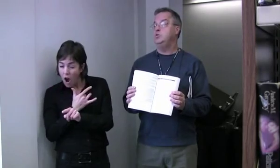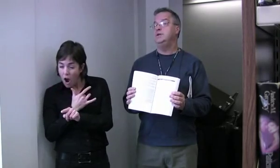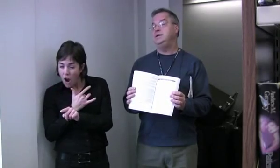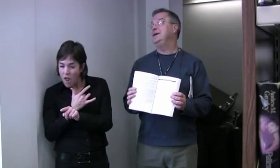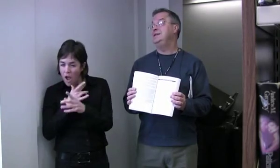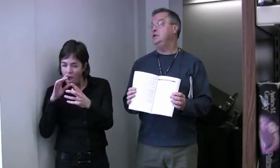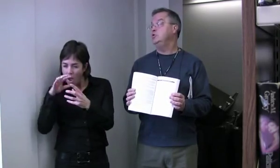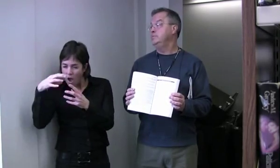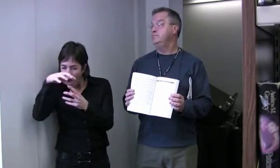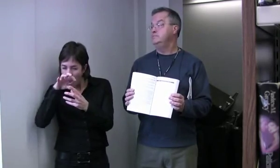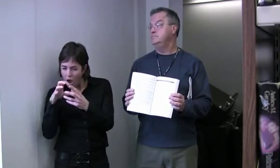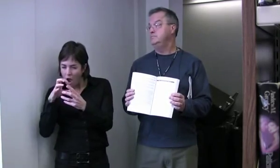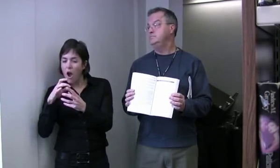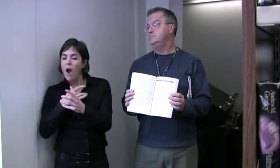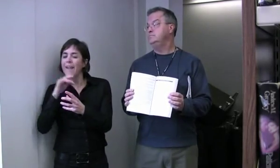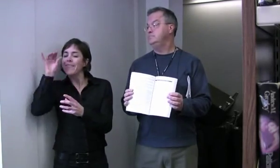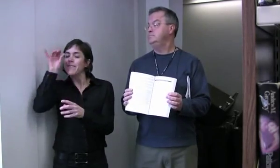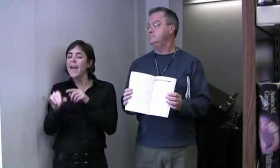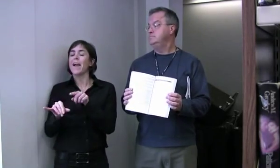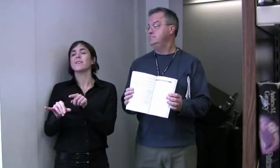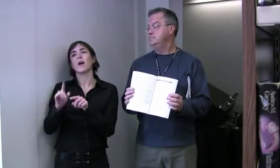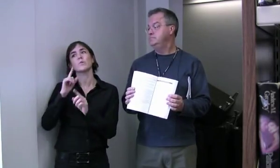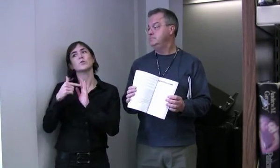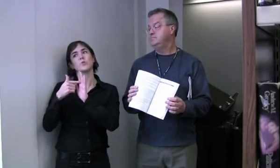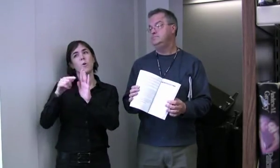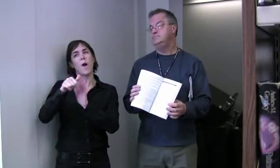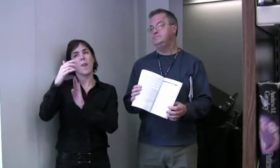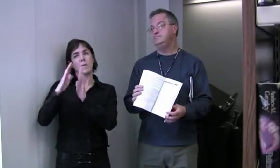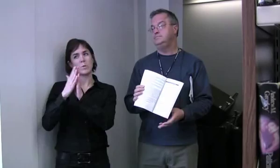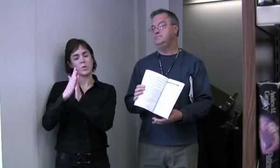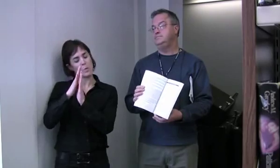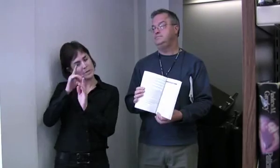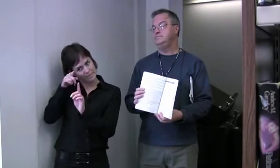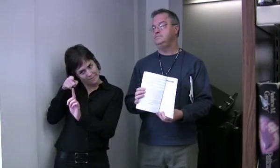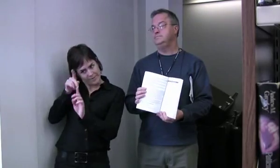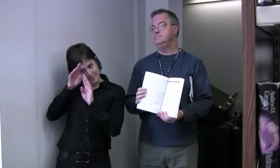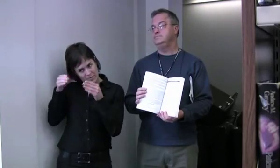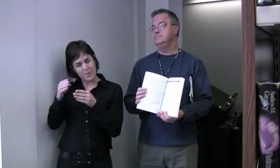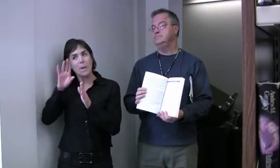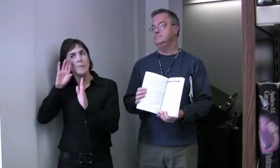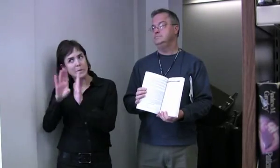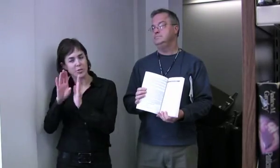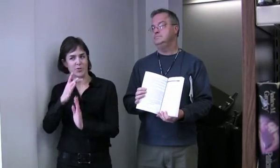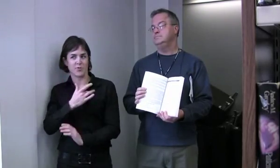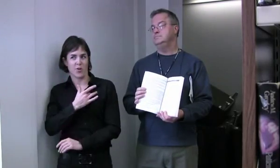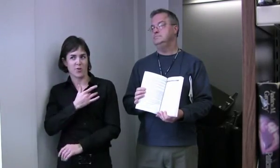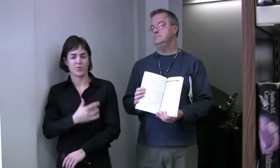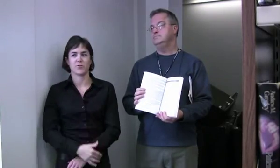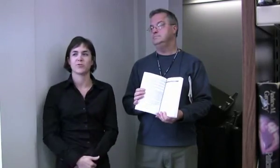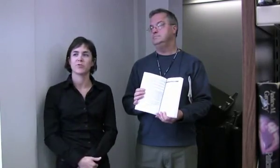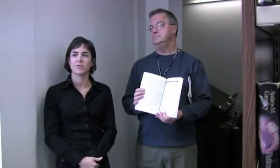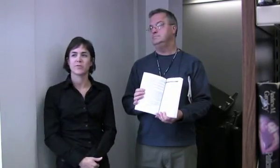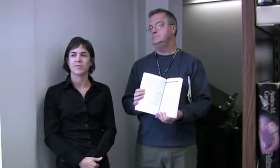showing the heart and its parts, I will show one to you later.